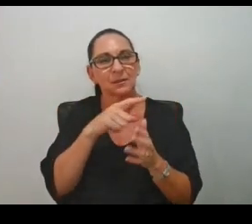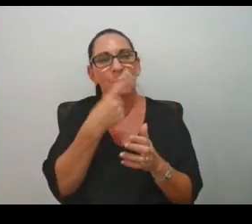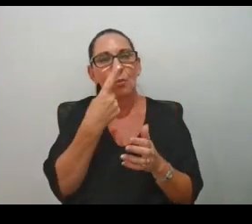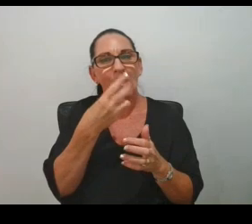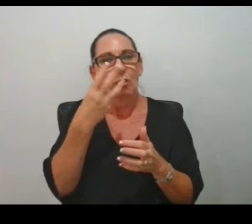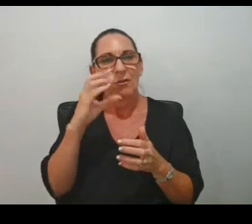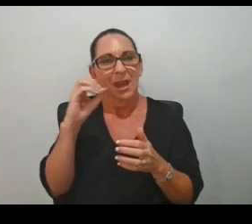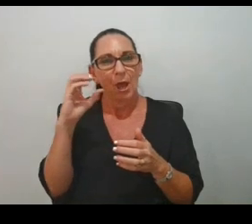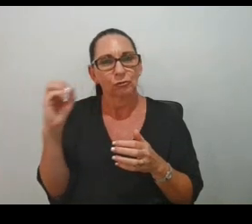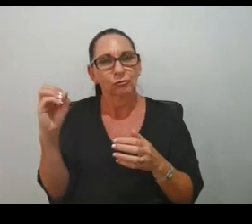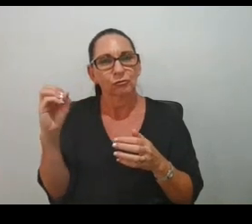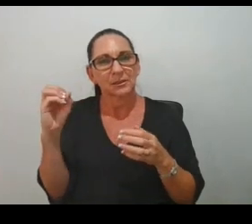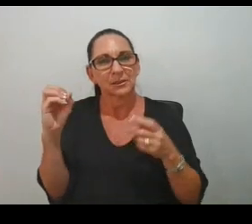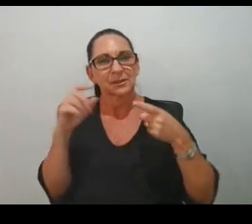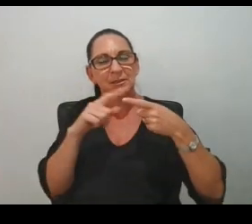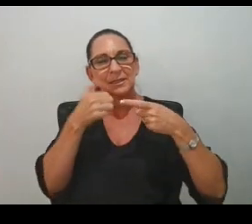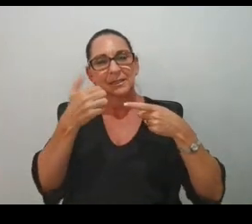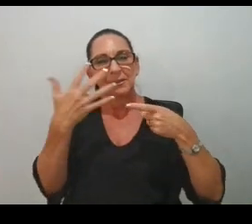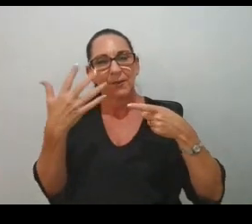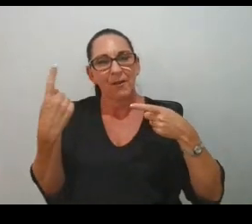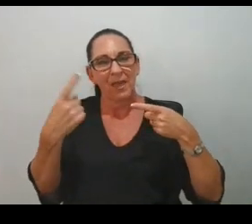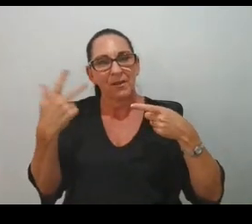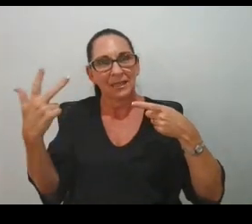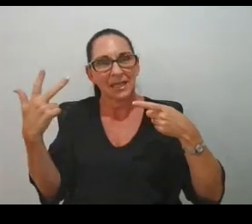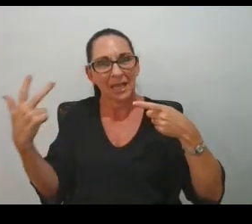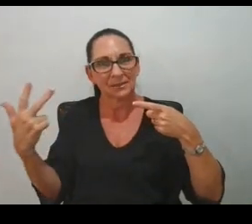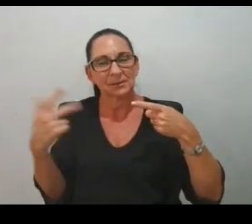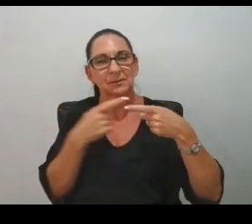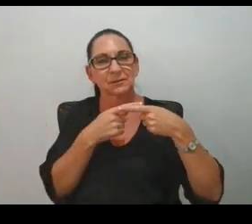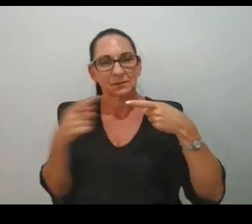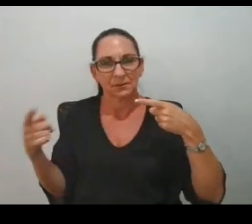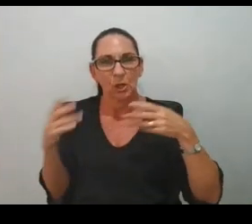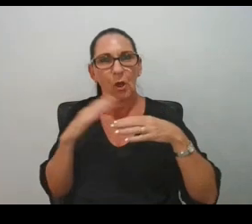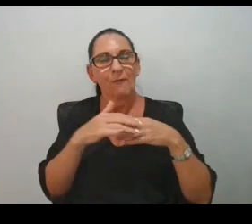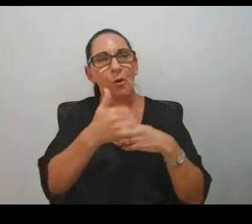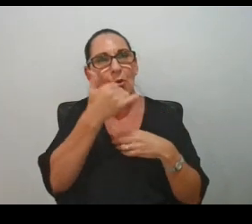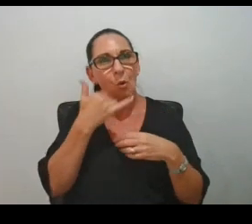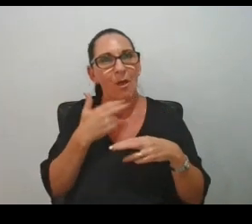11 88 for who need to call to get legal information about their situation we also should